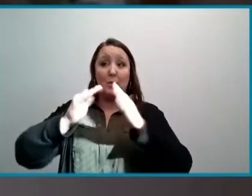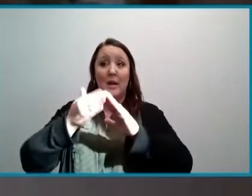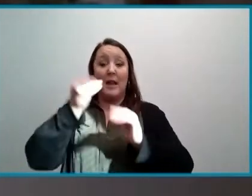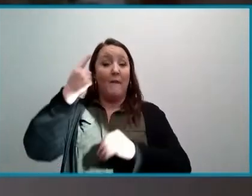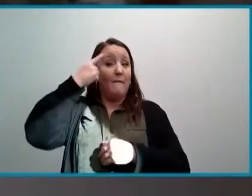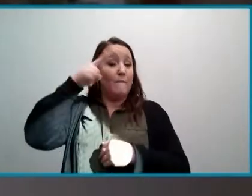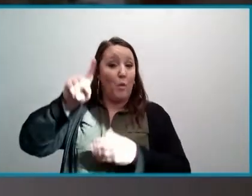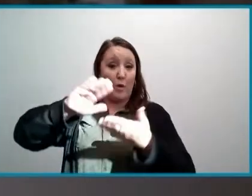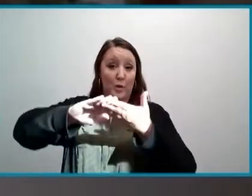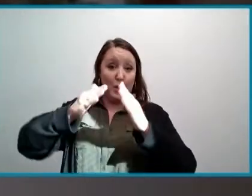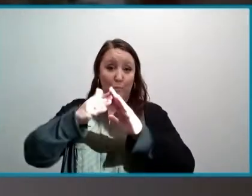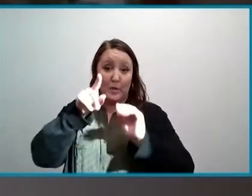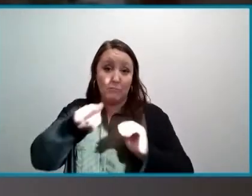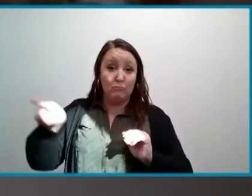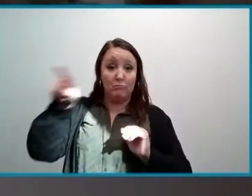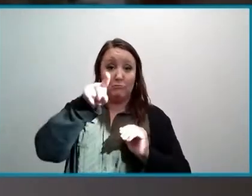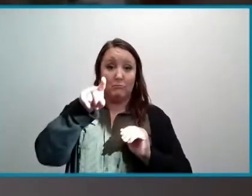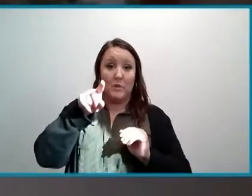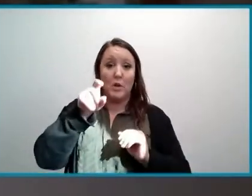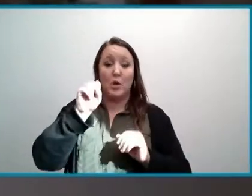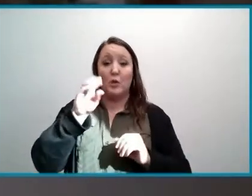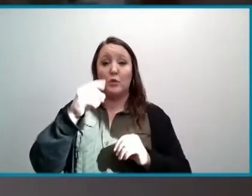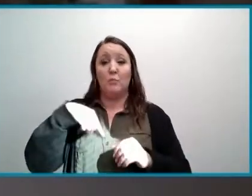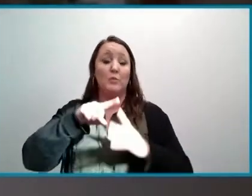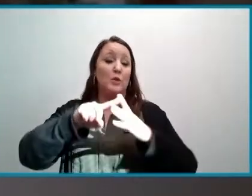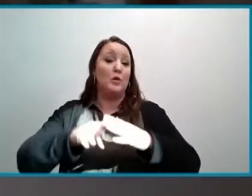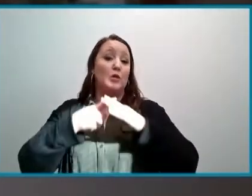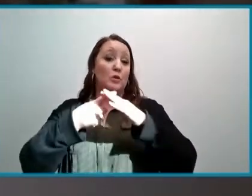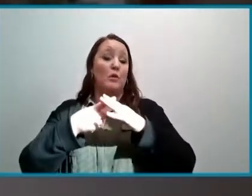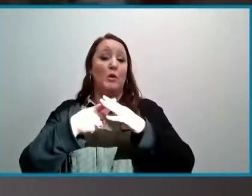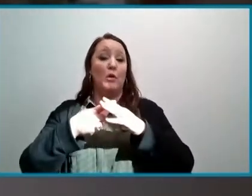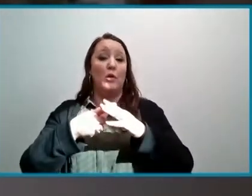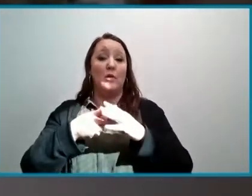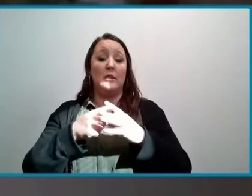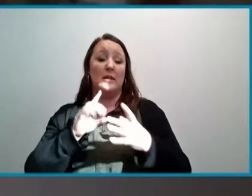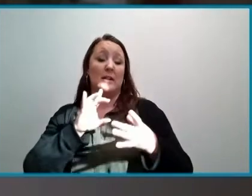And so when we started initial connection with this group, it,